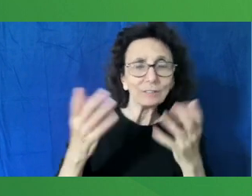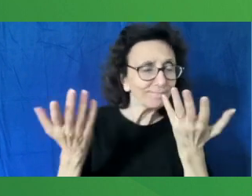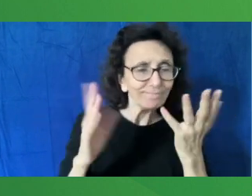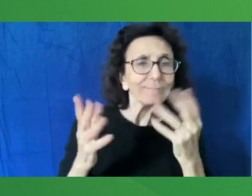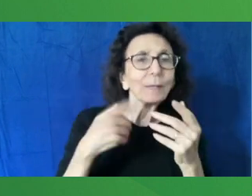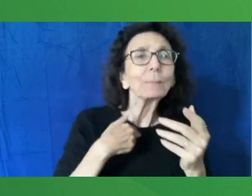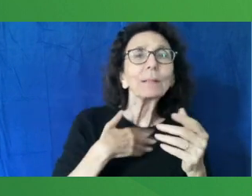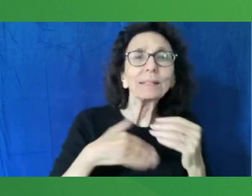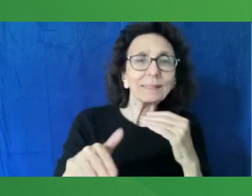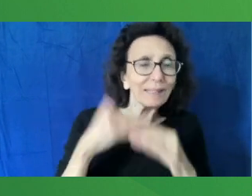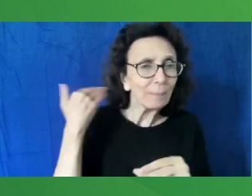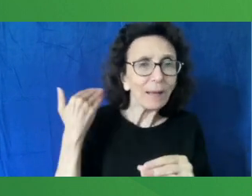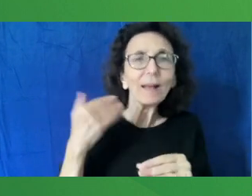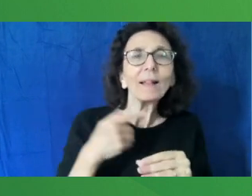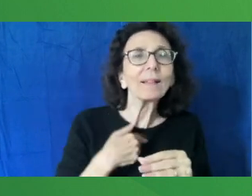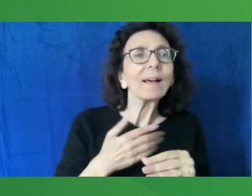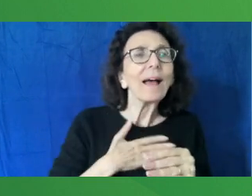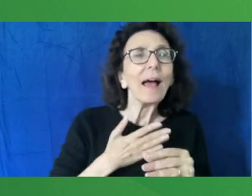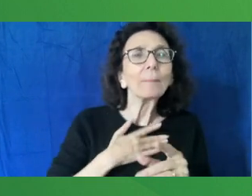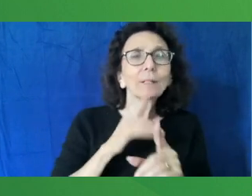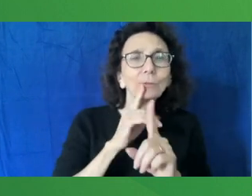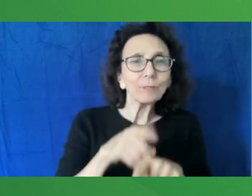we'd be happy to respond to you.